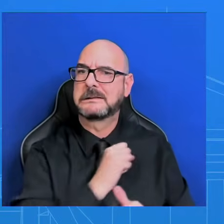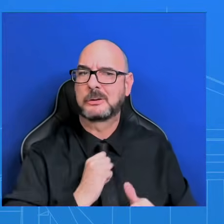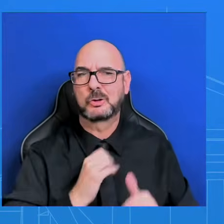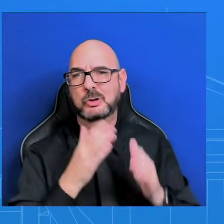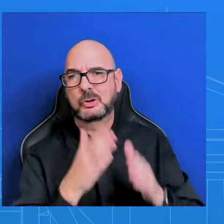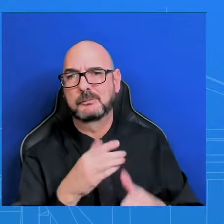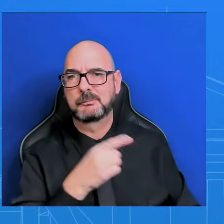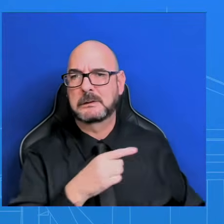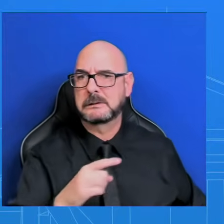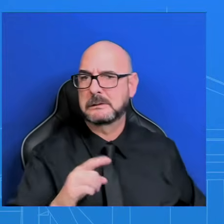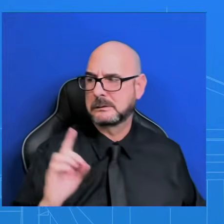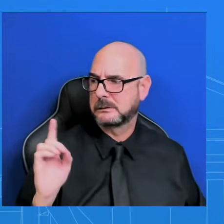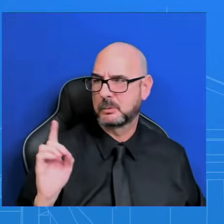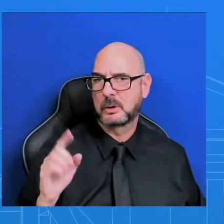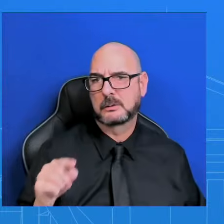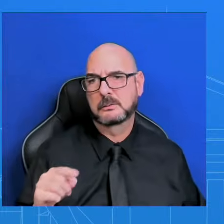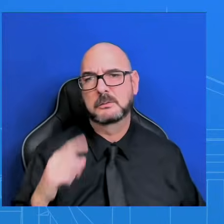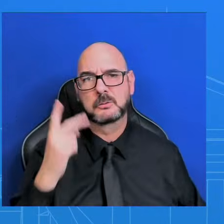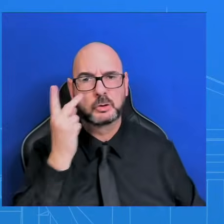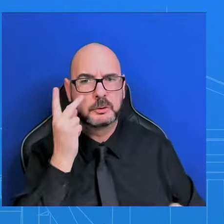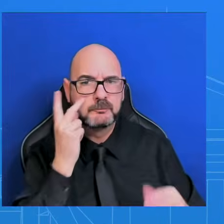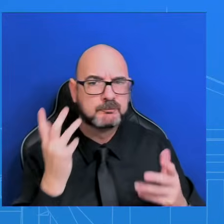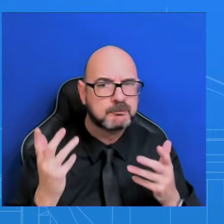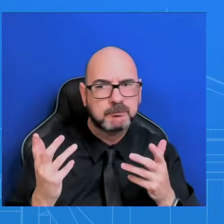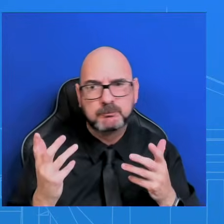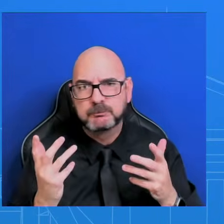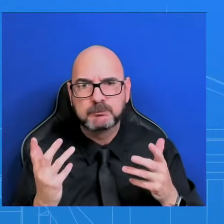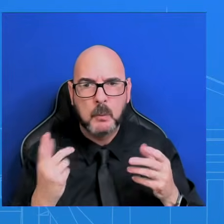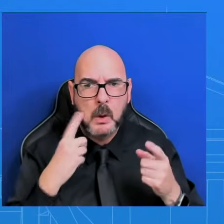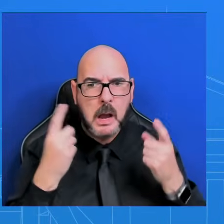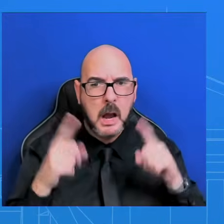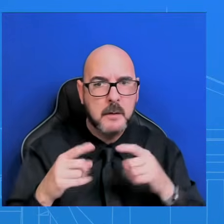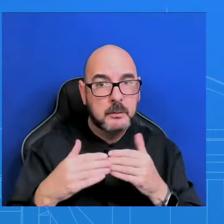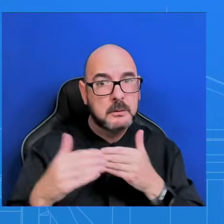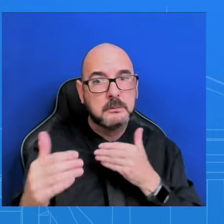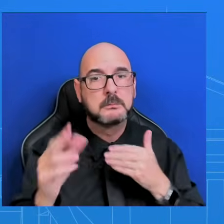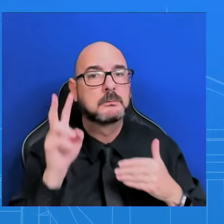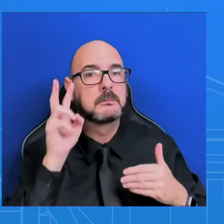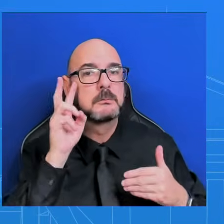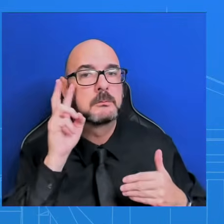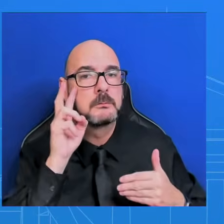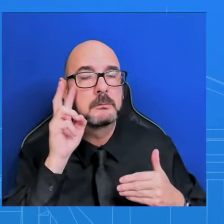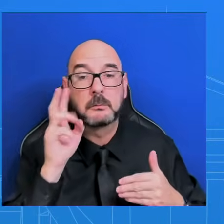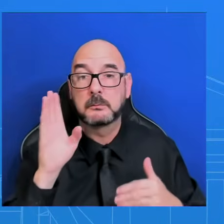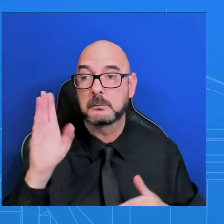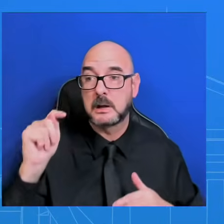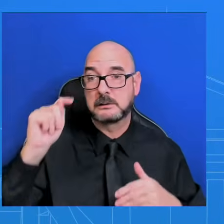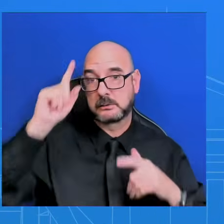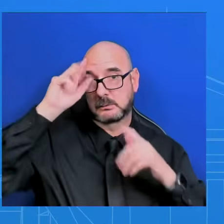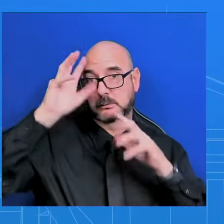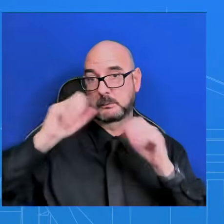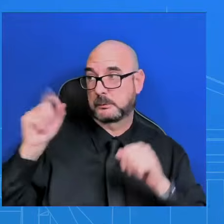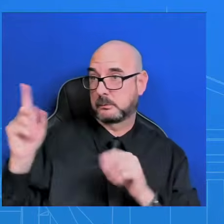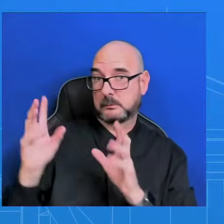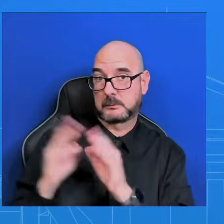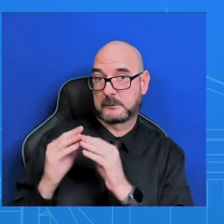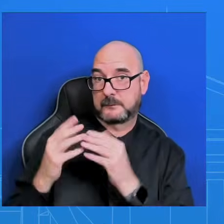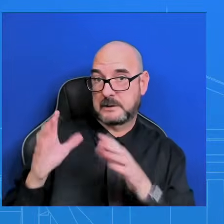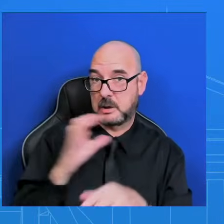But -- but the President comes away from the meeting with congressional leaders the other day -- largely, that was a meeting about Ukraine -- The Press: Right. Mr. Kirby: --